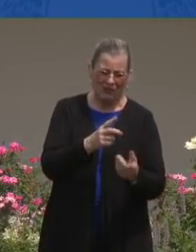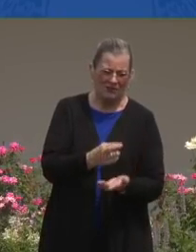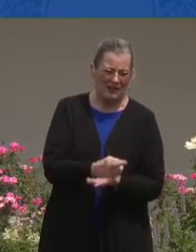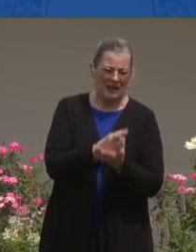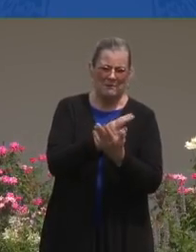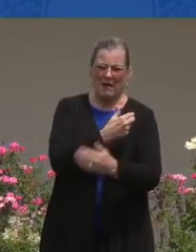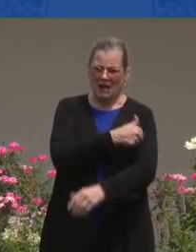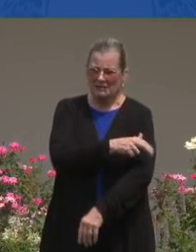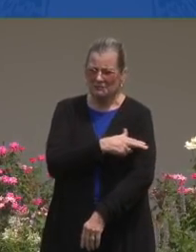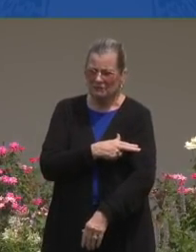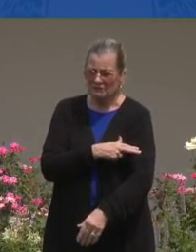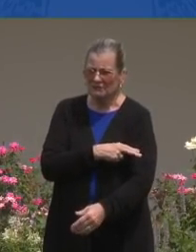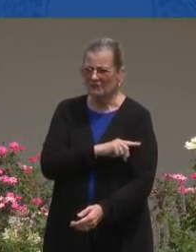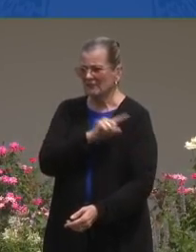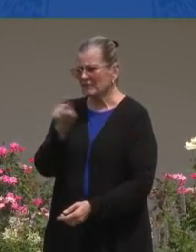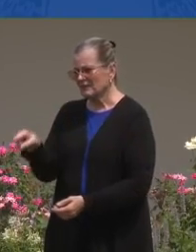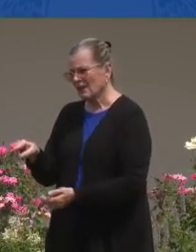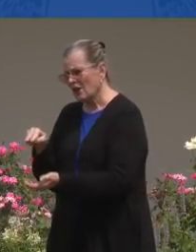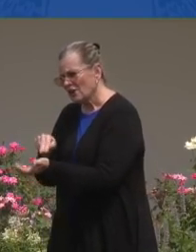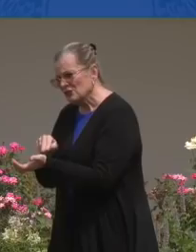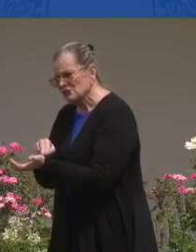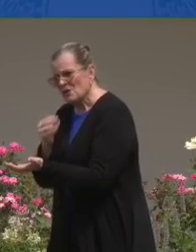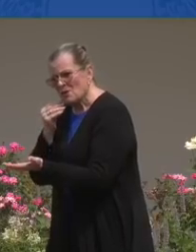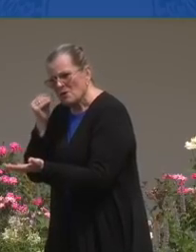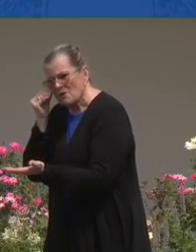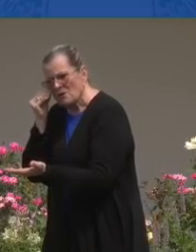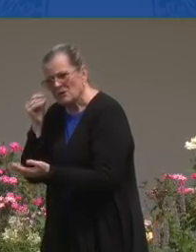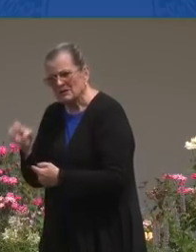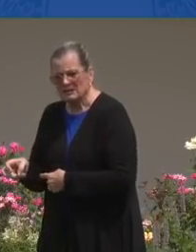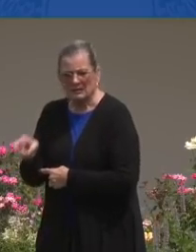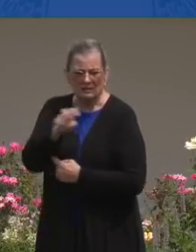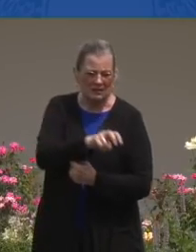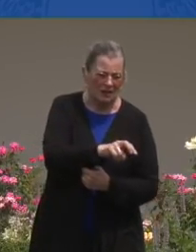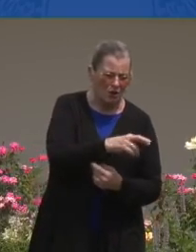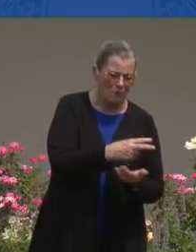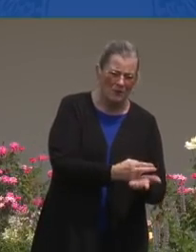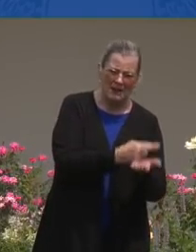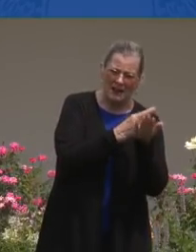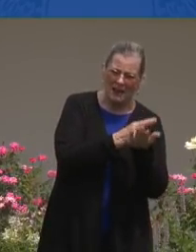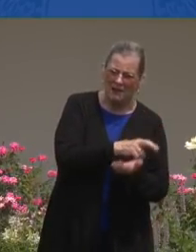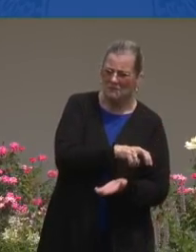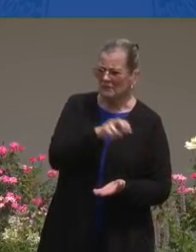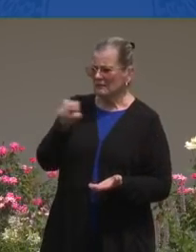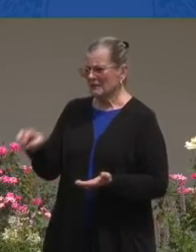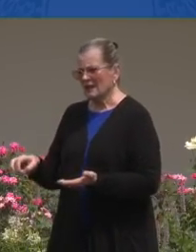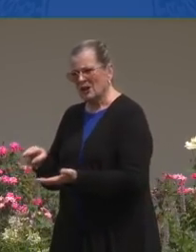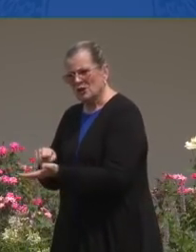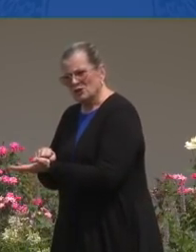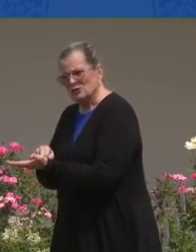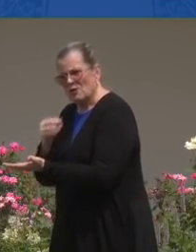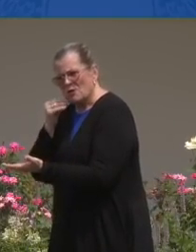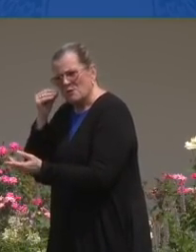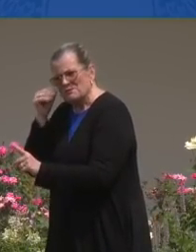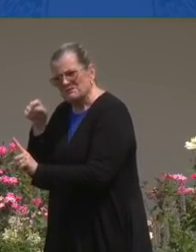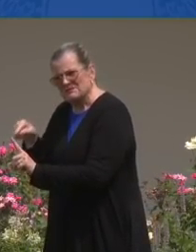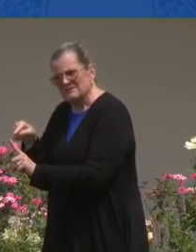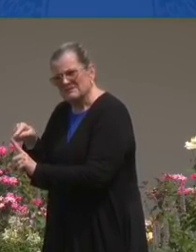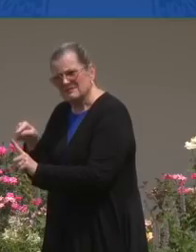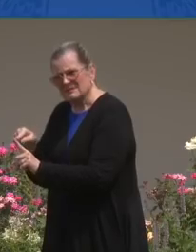only to go back to the nursing home where I stayed another 10 months. I was away from my home for over a year.